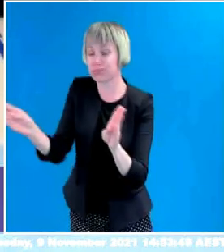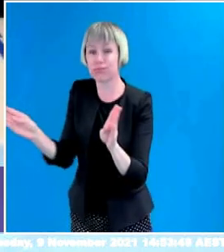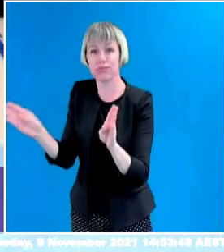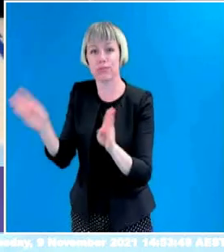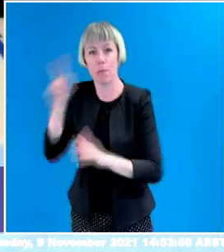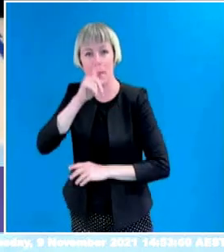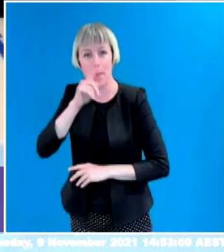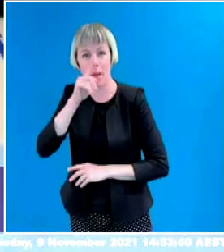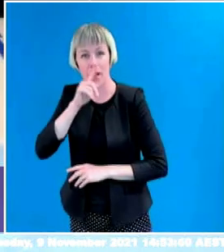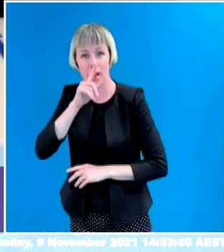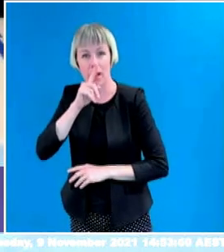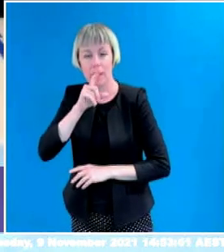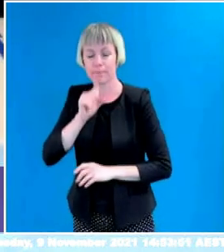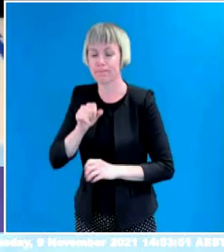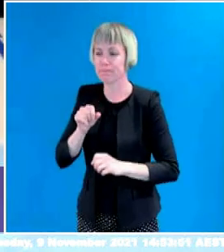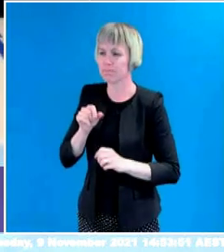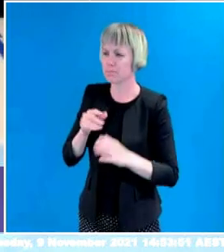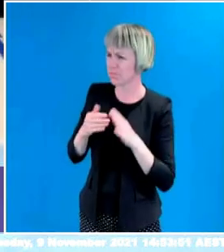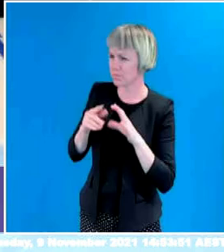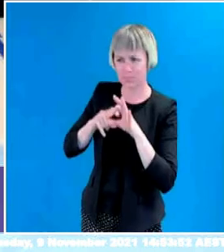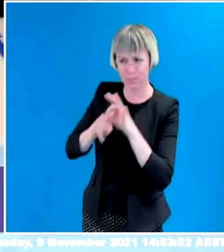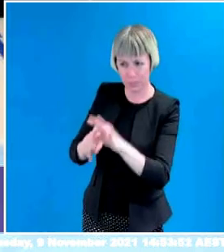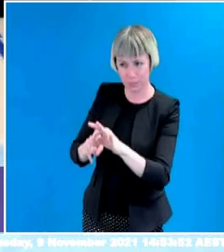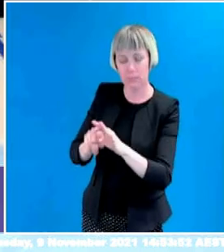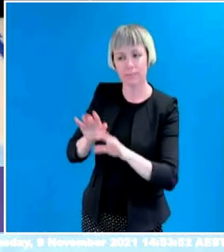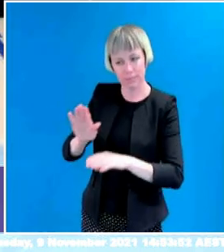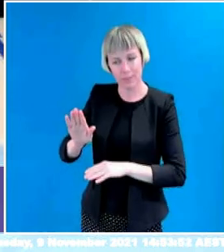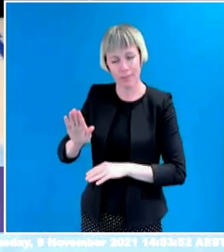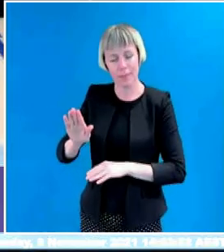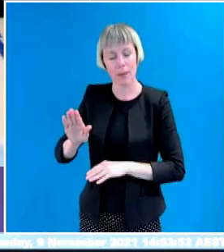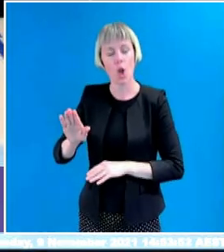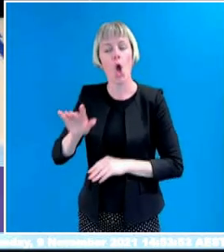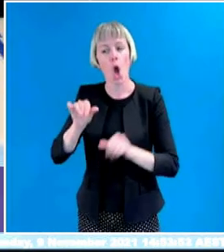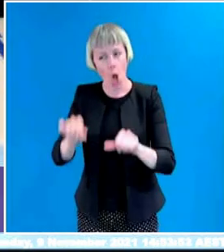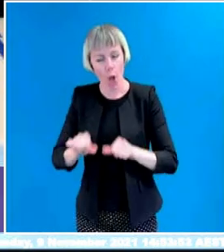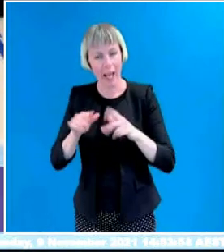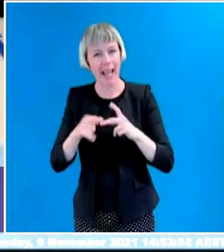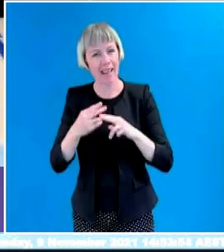That might sit quite well with looking at ICESCR alone, but with